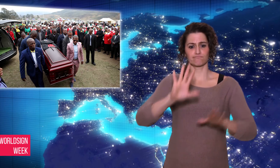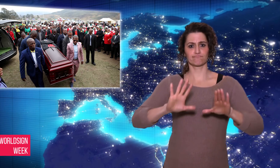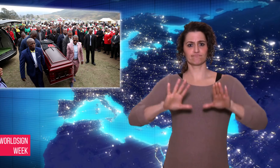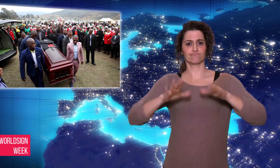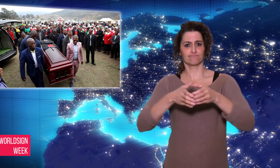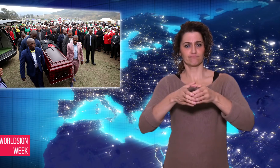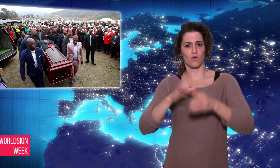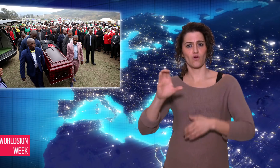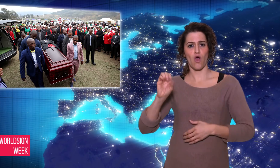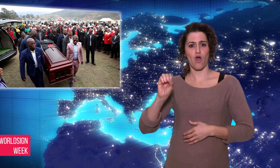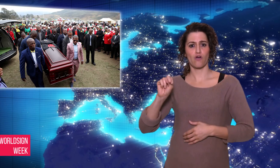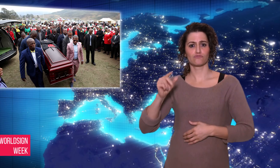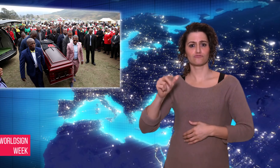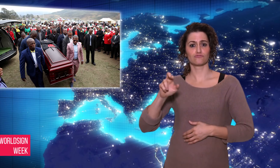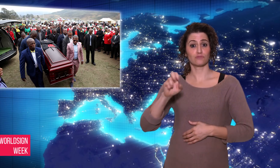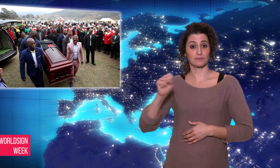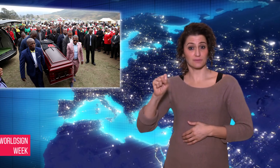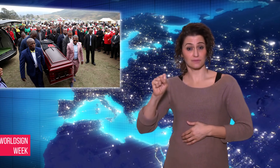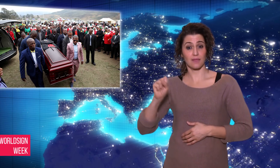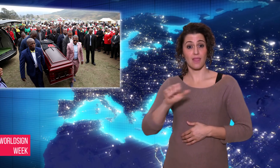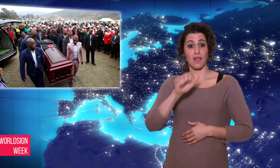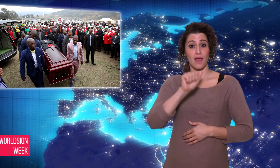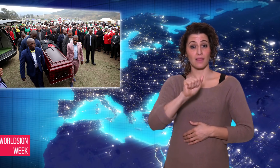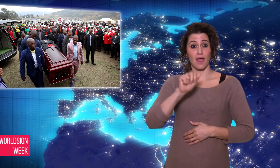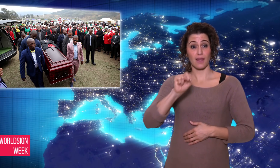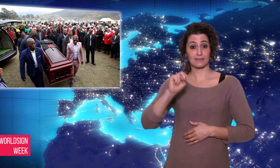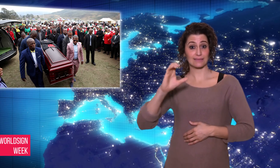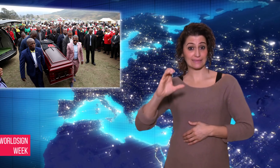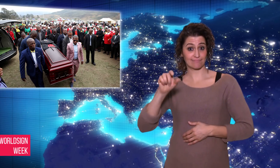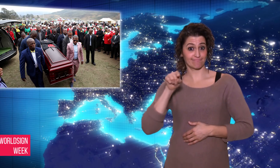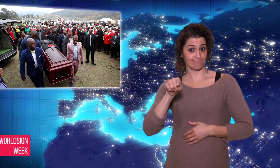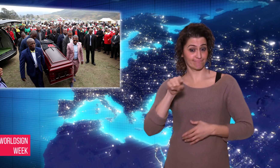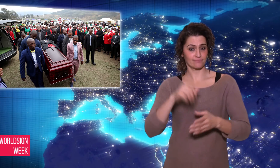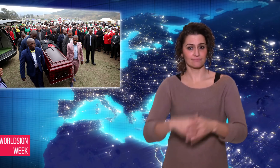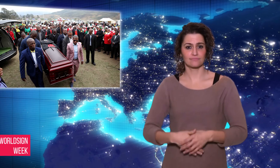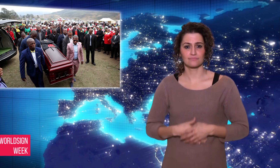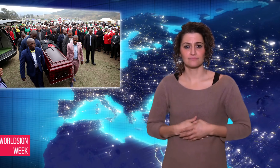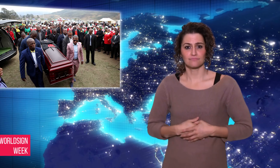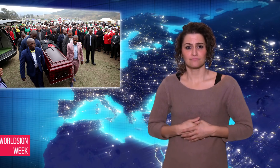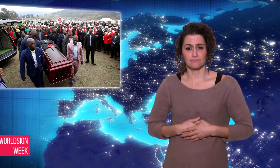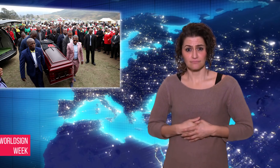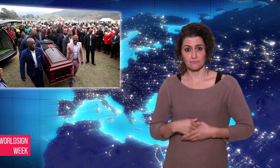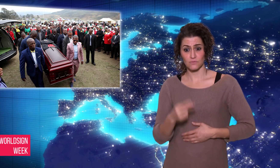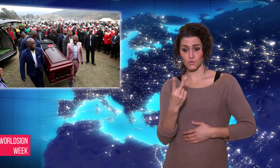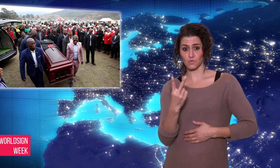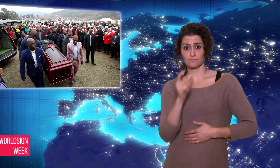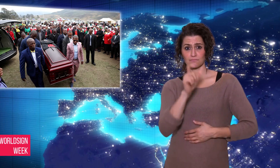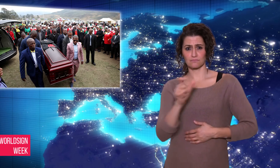that many of them were killed by